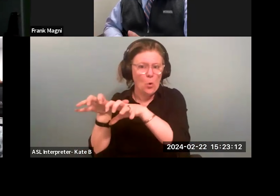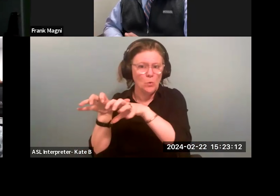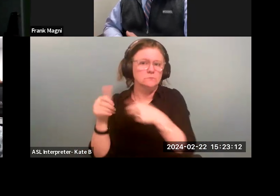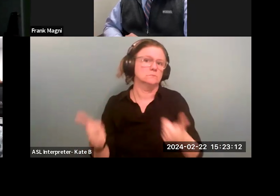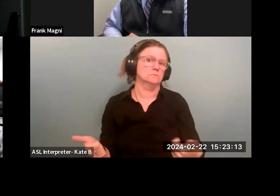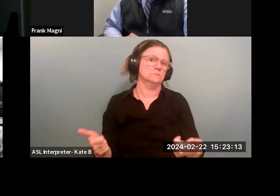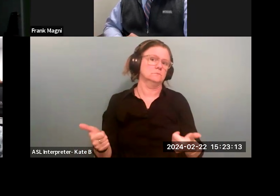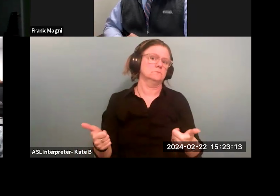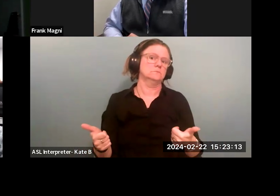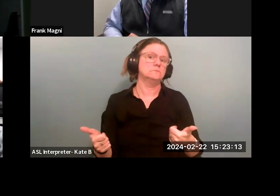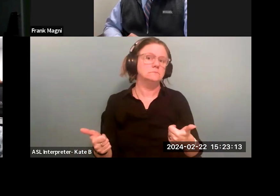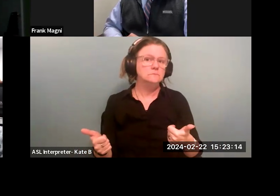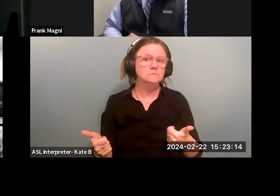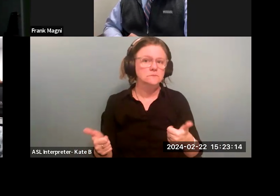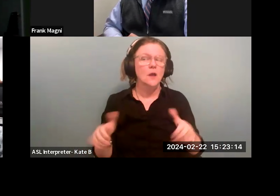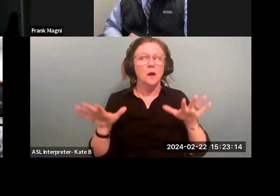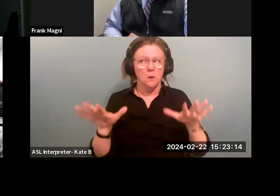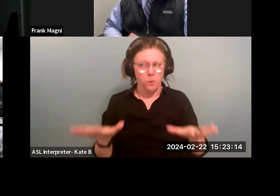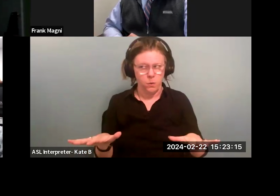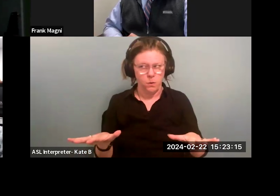That will give you a little bit of time to just take a deep